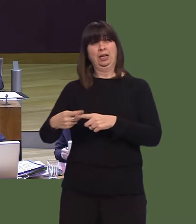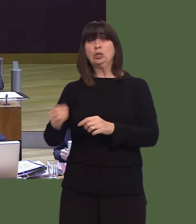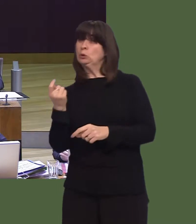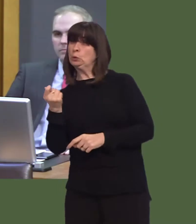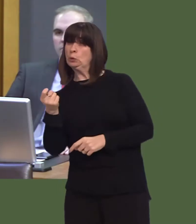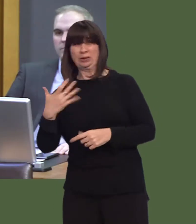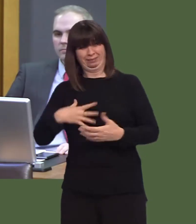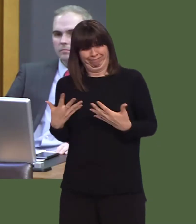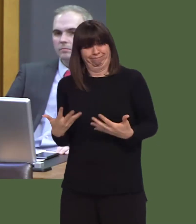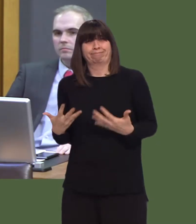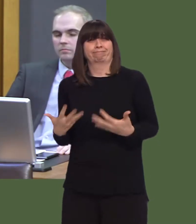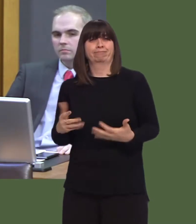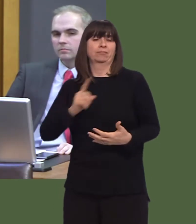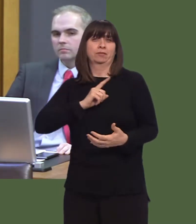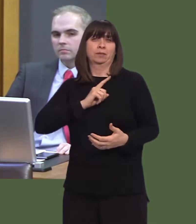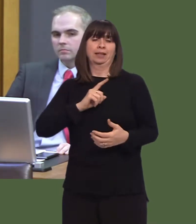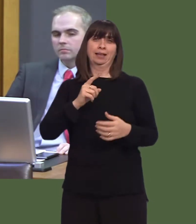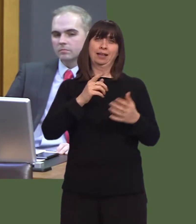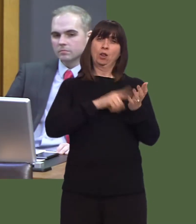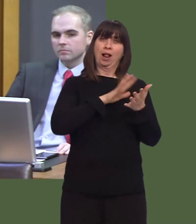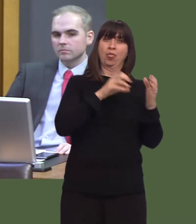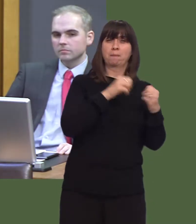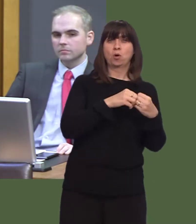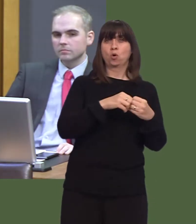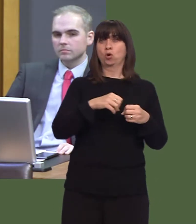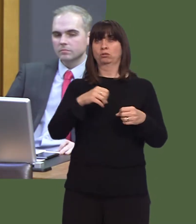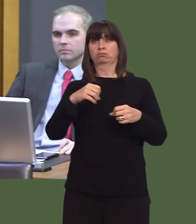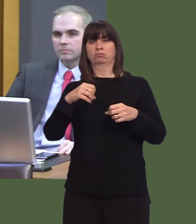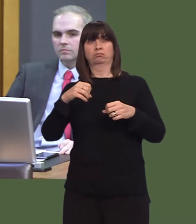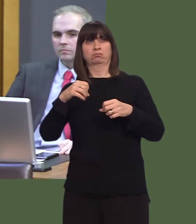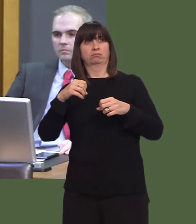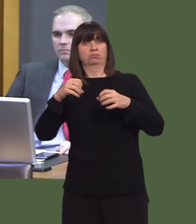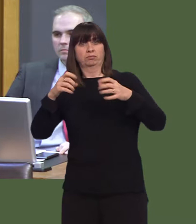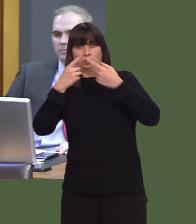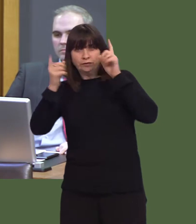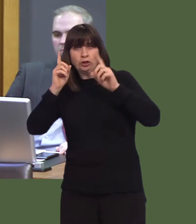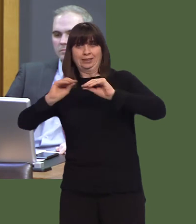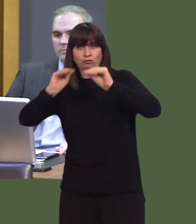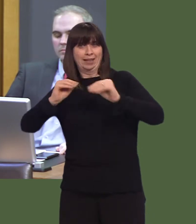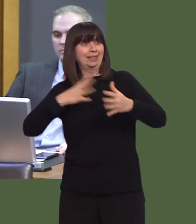Our academic institutions and health boards need assurances that you haven't forgotten about doctors.